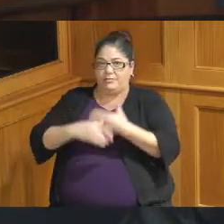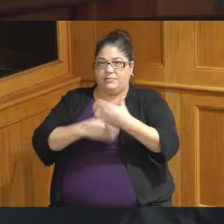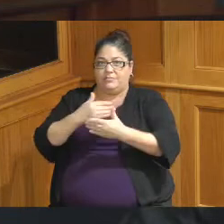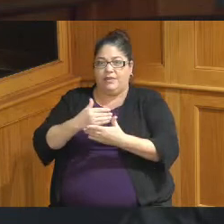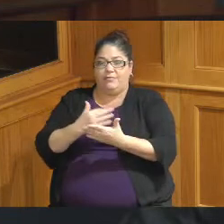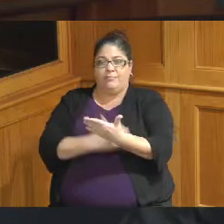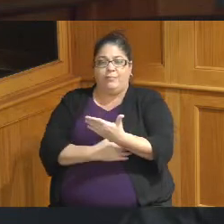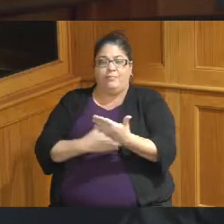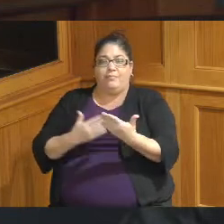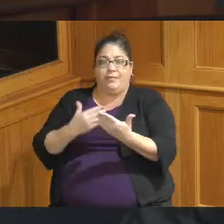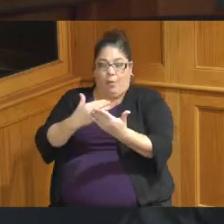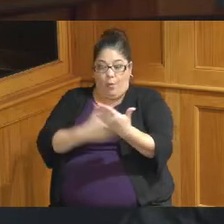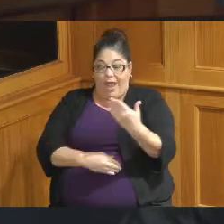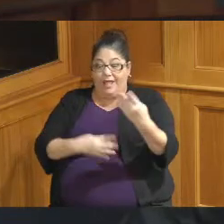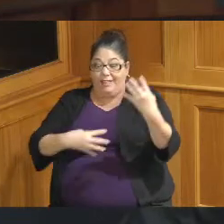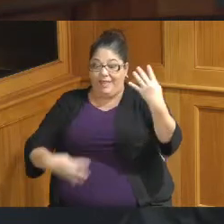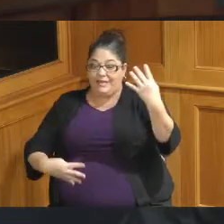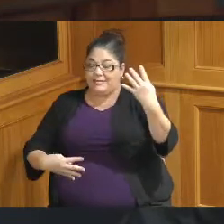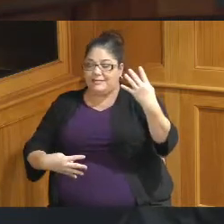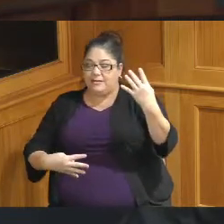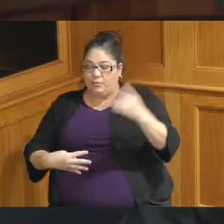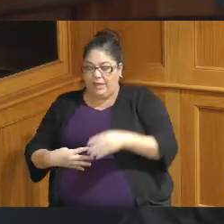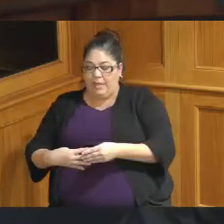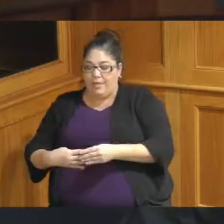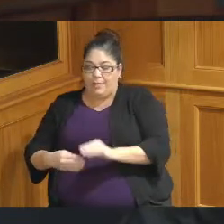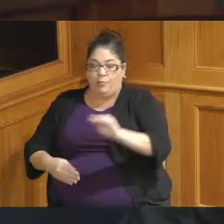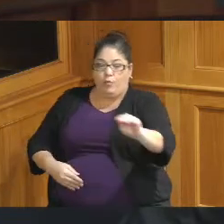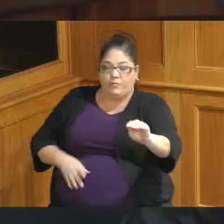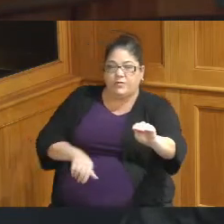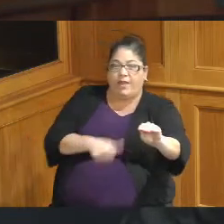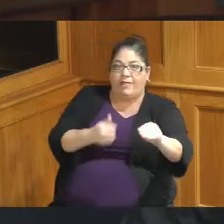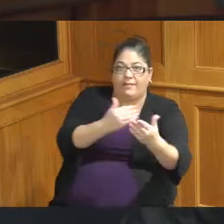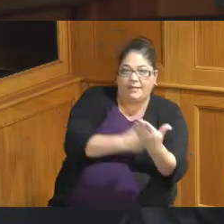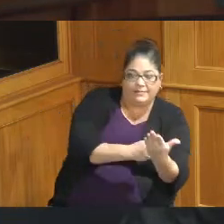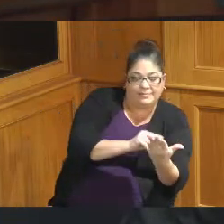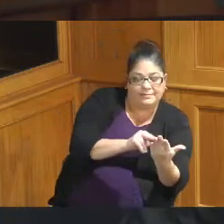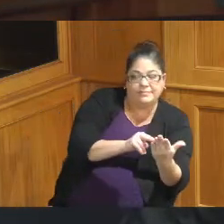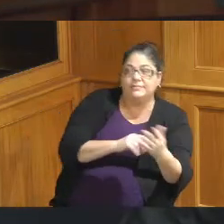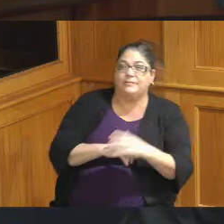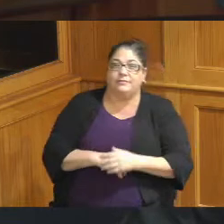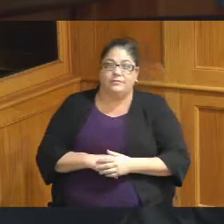AF I don't want that to get lost here because it I fear that people will say oh there's no there's